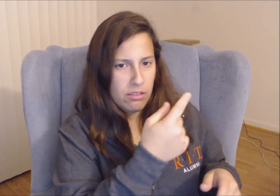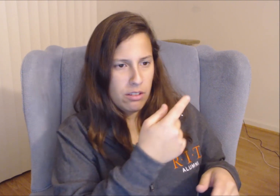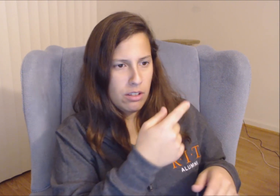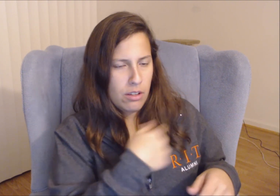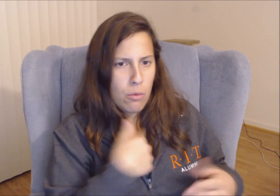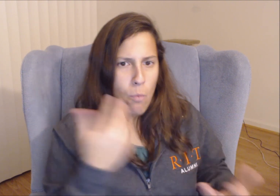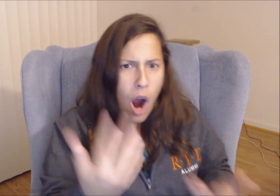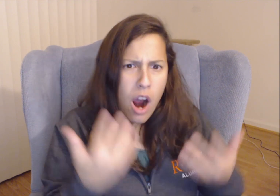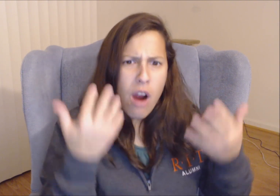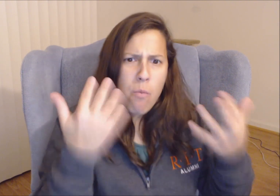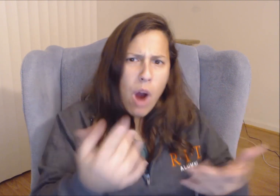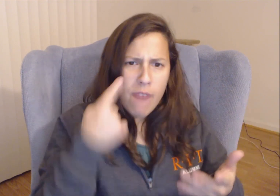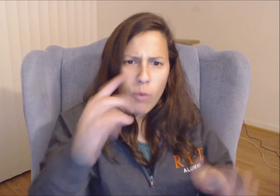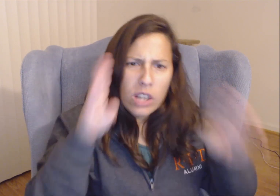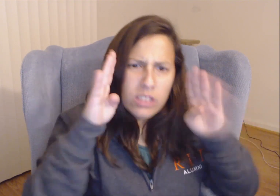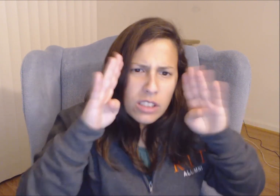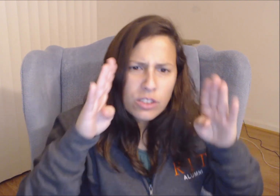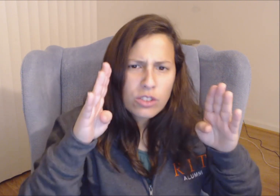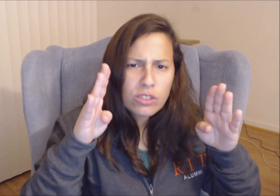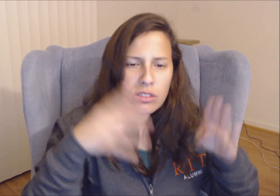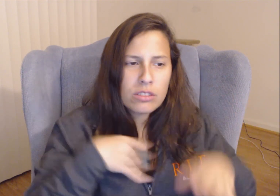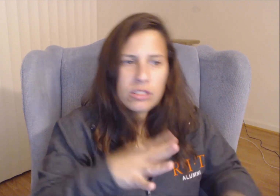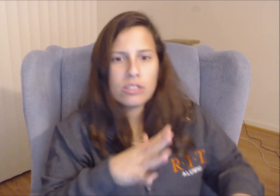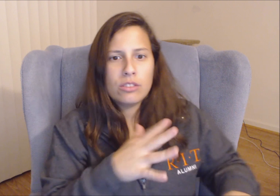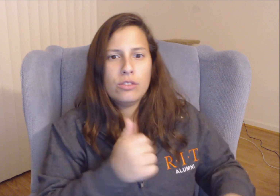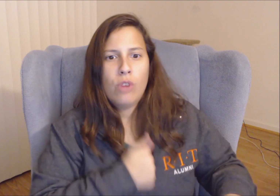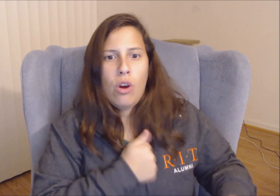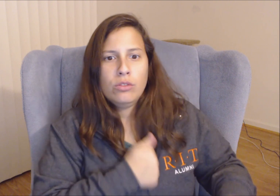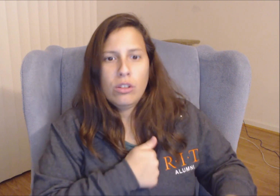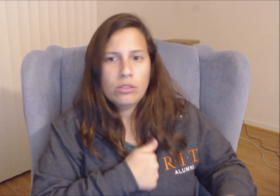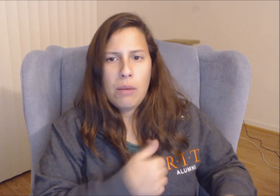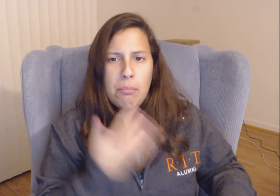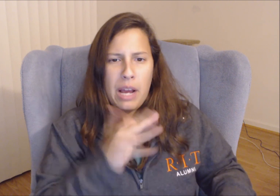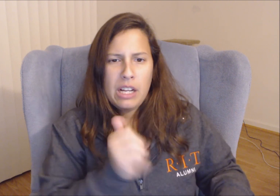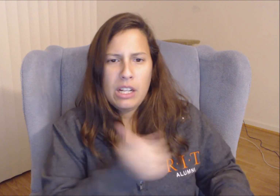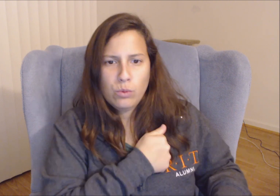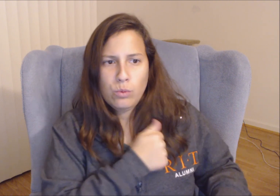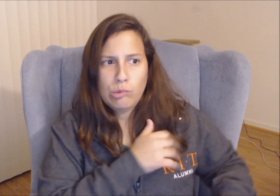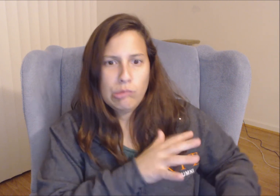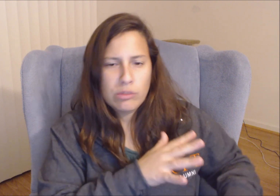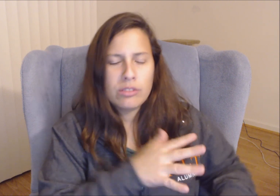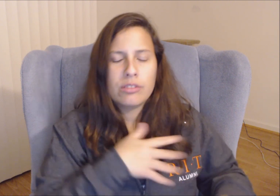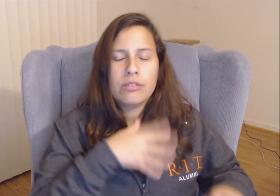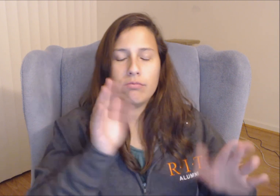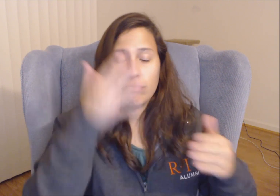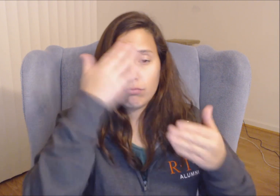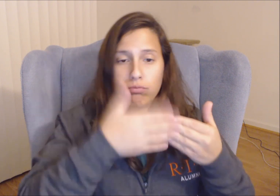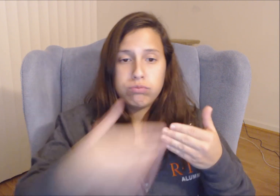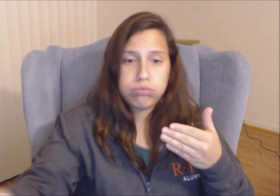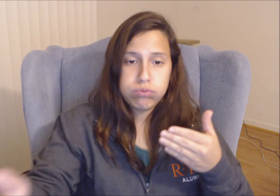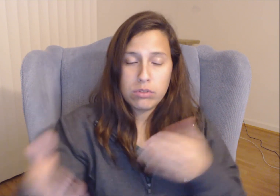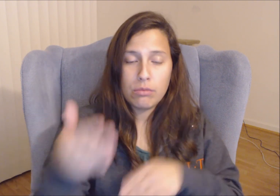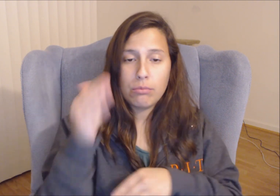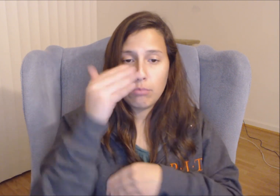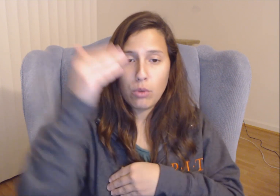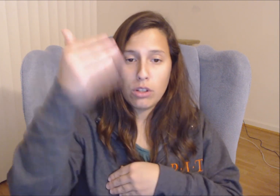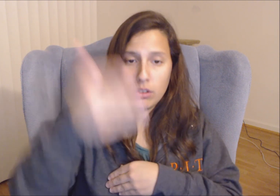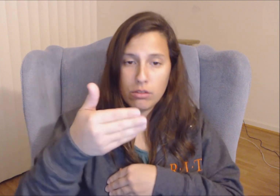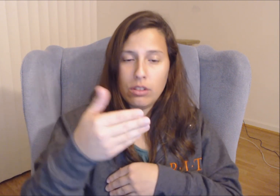Sometimes customers gave me a bad attitude about their waiting time. (they have no patience) Now on, I set up mirror in the front of me.